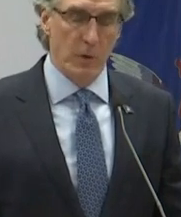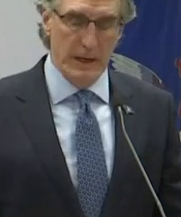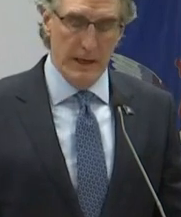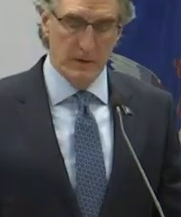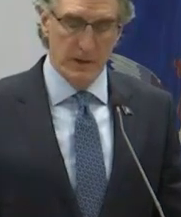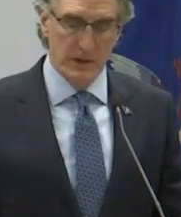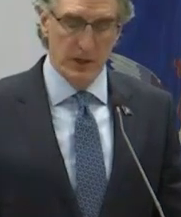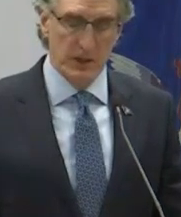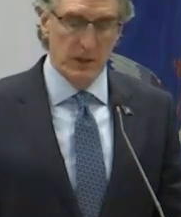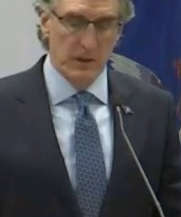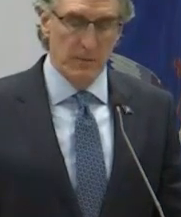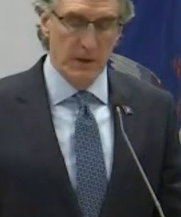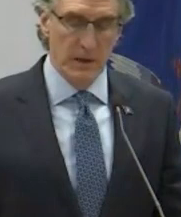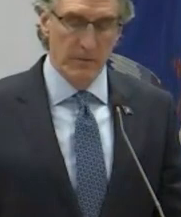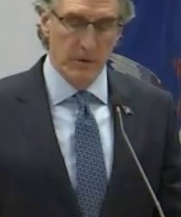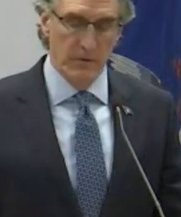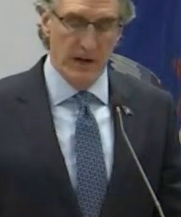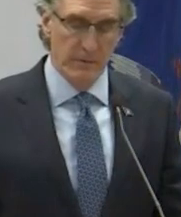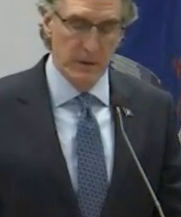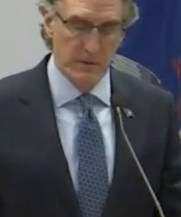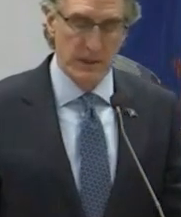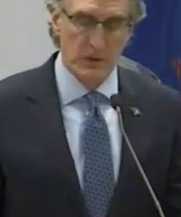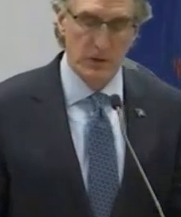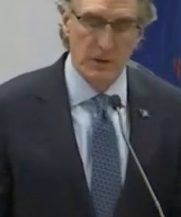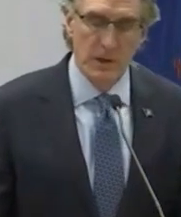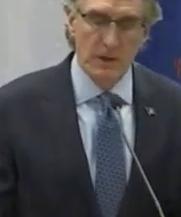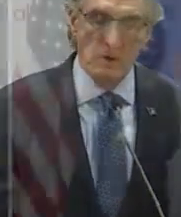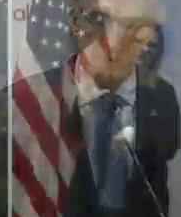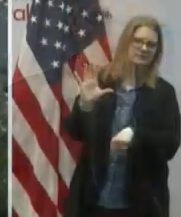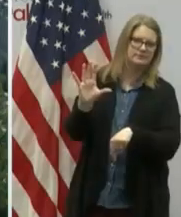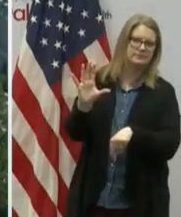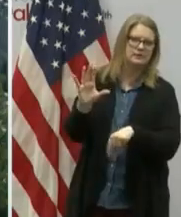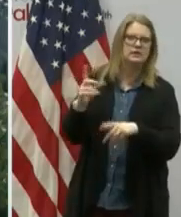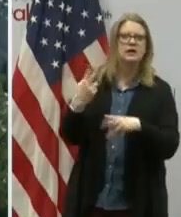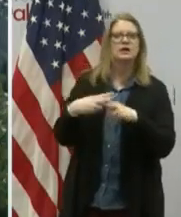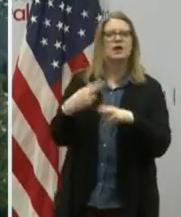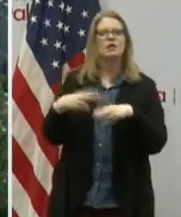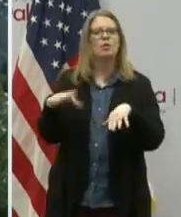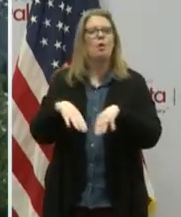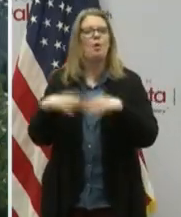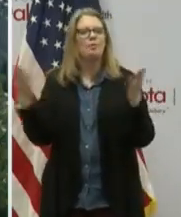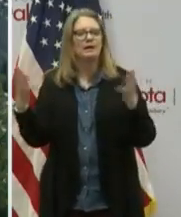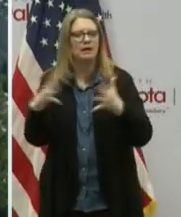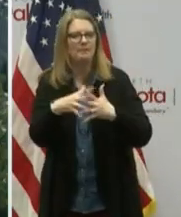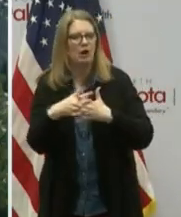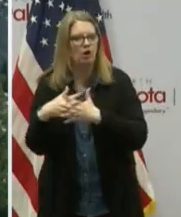WASHINGTON D.C. ON THAT CALL THEY PREVIEWED THE ANNOU THEY PREVIEWED THE ANNOUNCEMENTS THAT ARE GOING TO